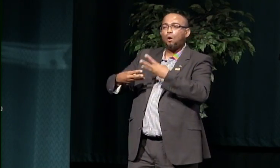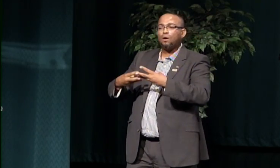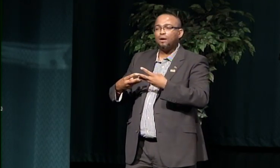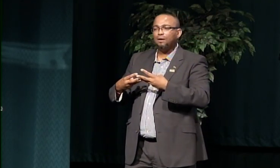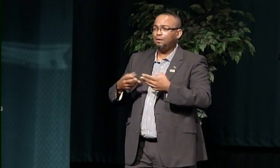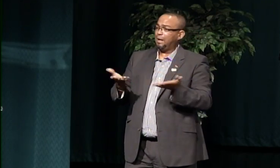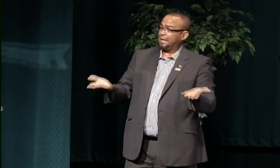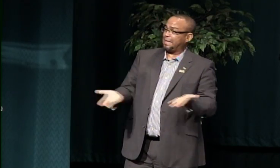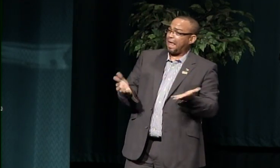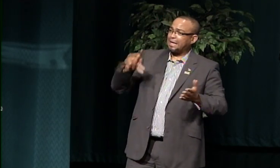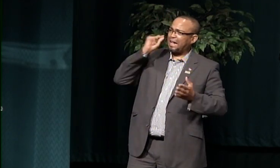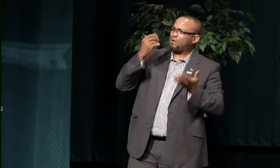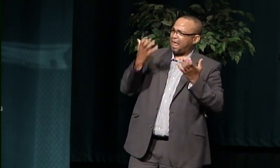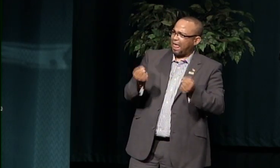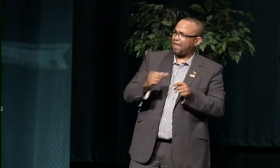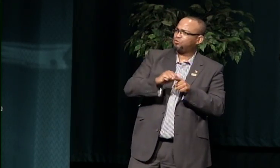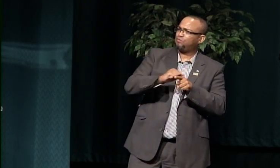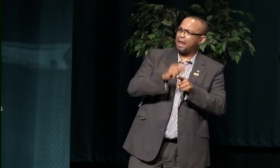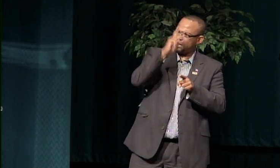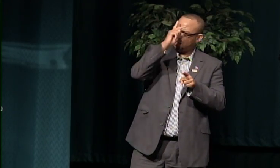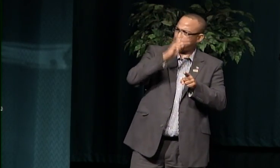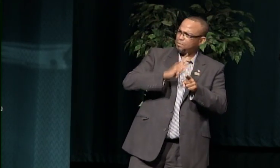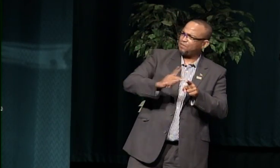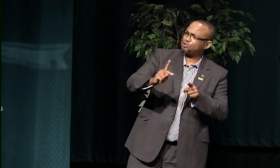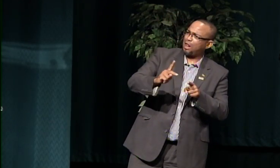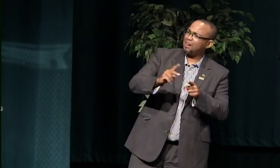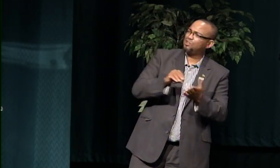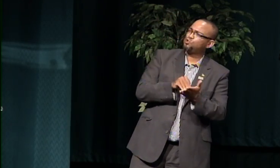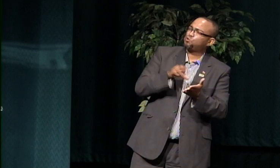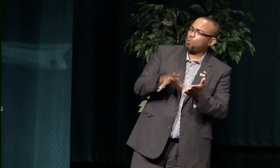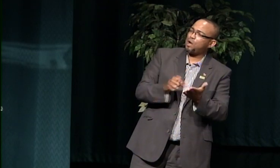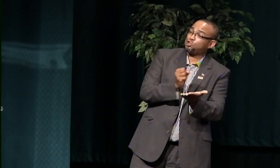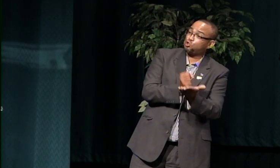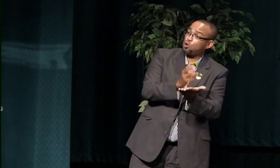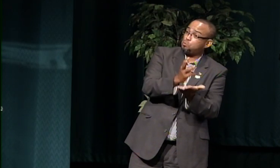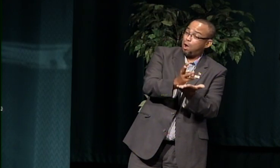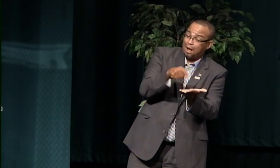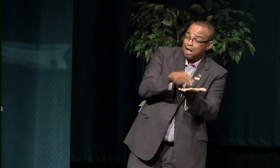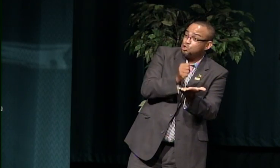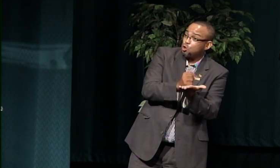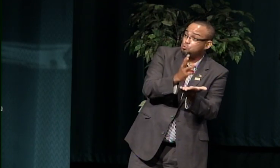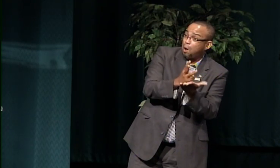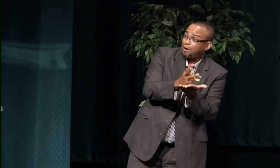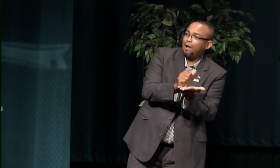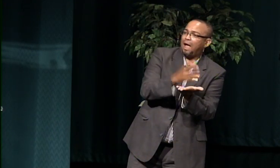Sometimes they have a social focus,